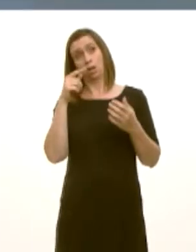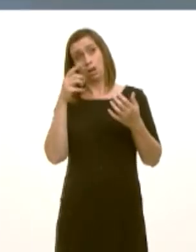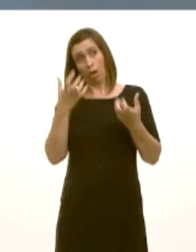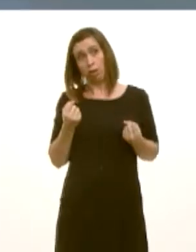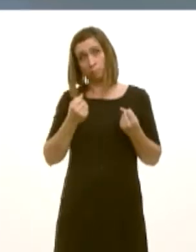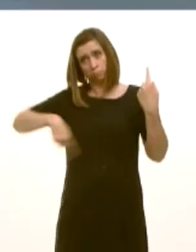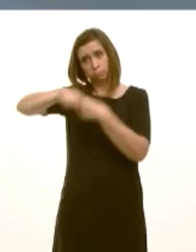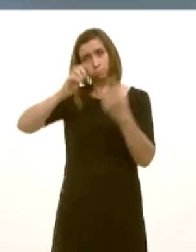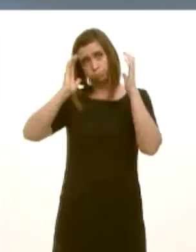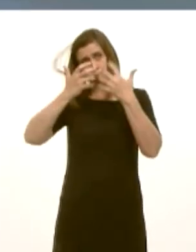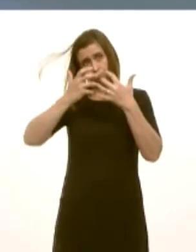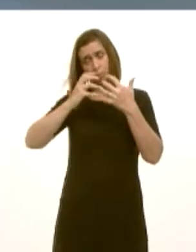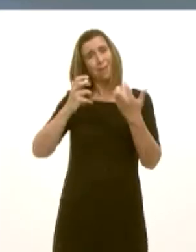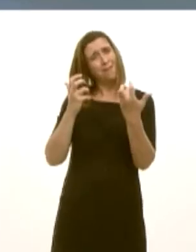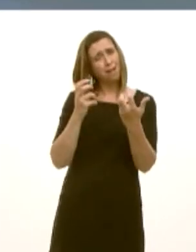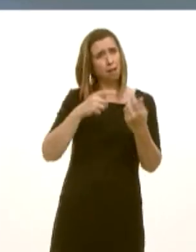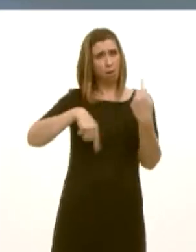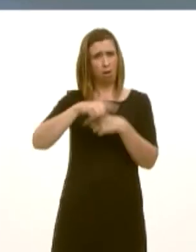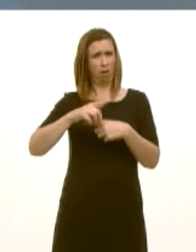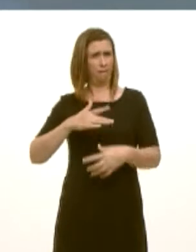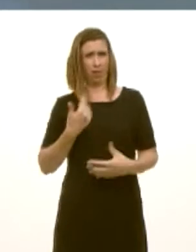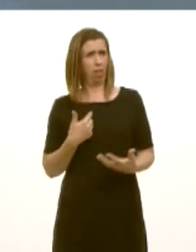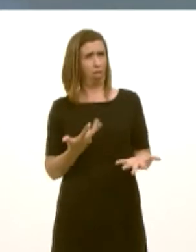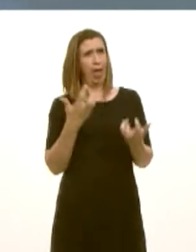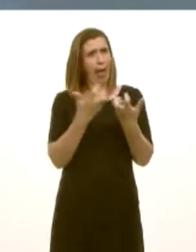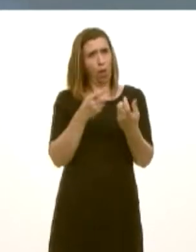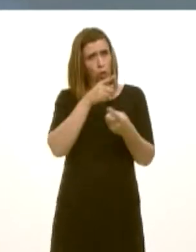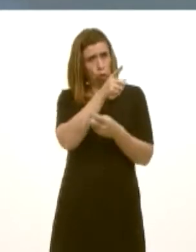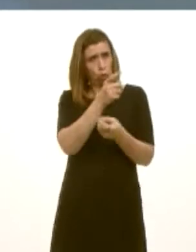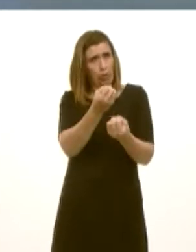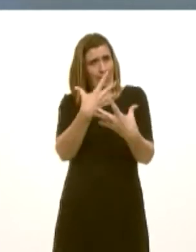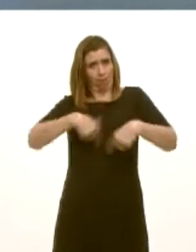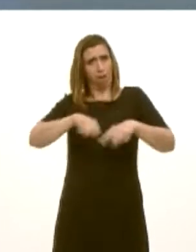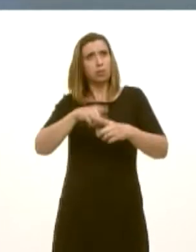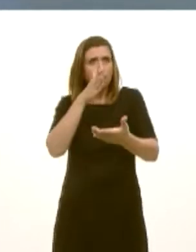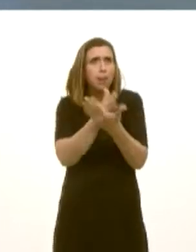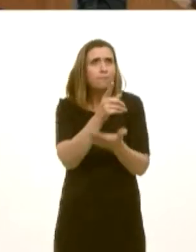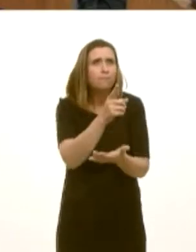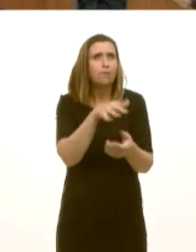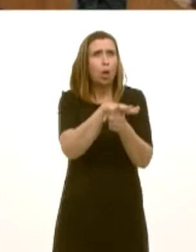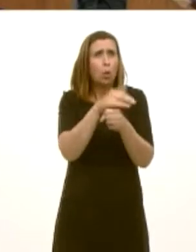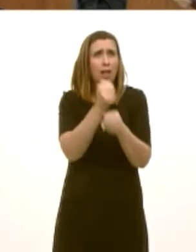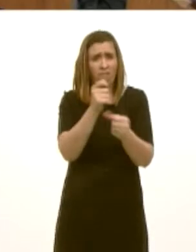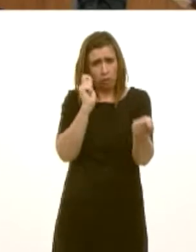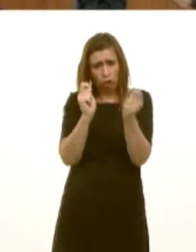are you going to restore some confidence and credibility back into any local government reorganisation in Wales?